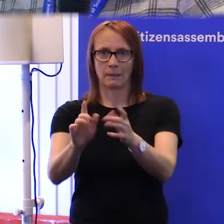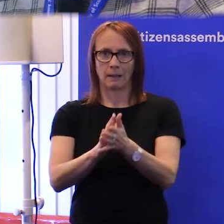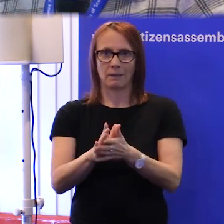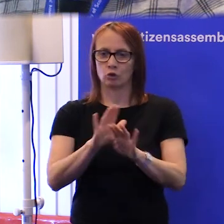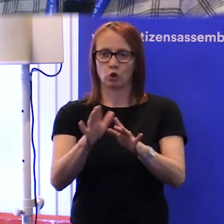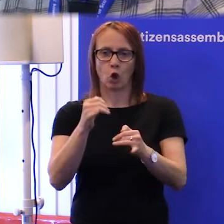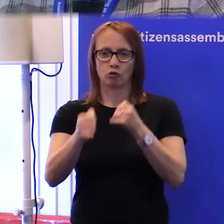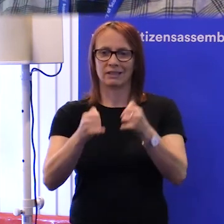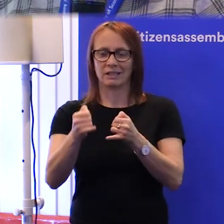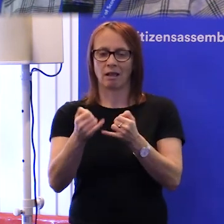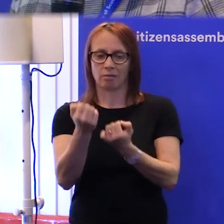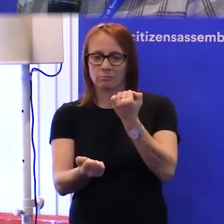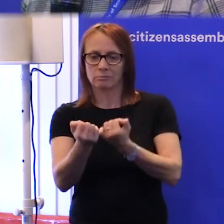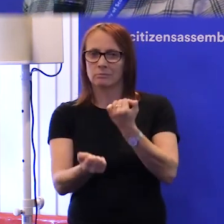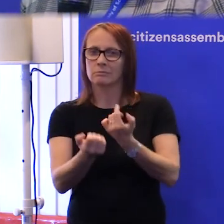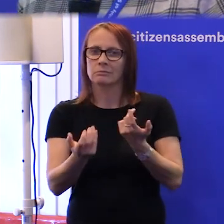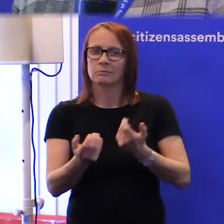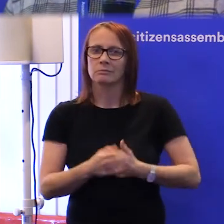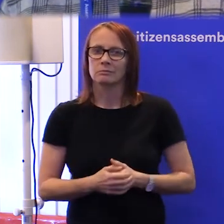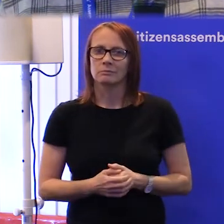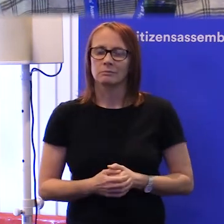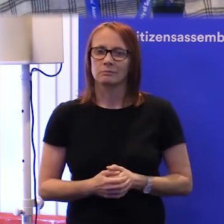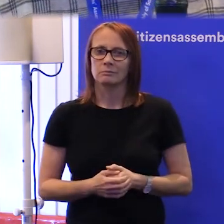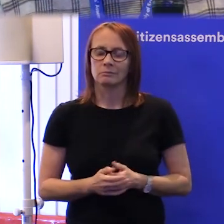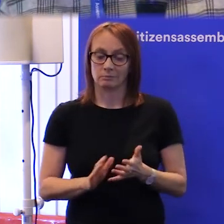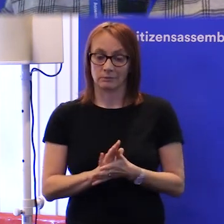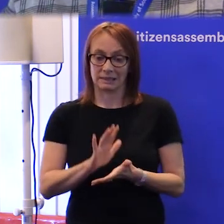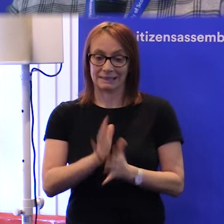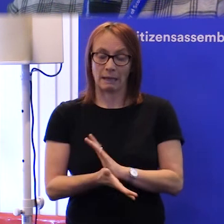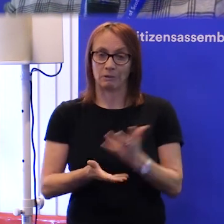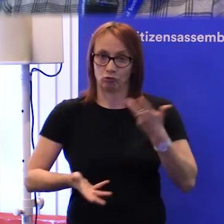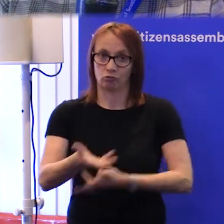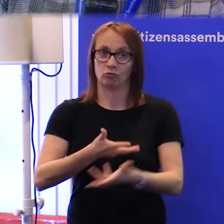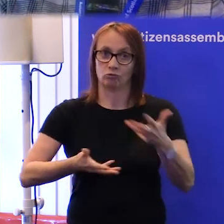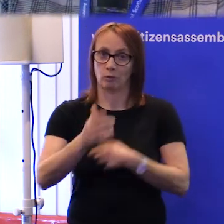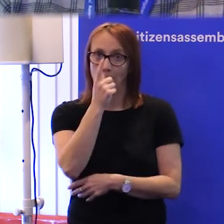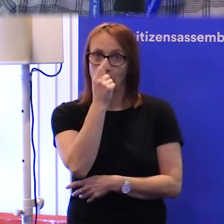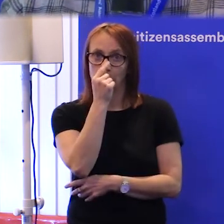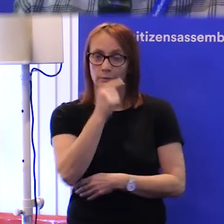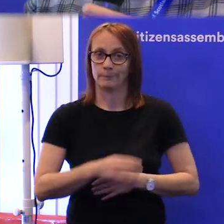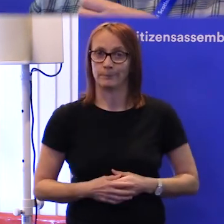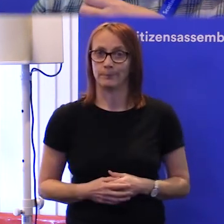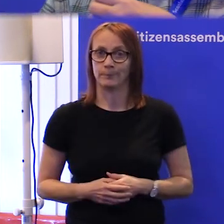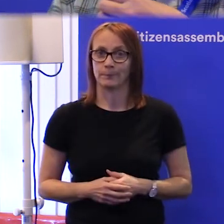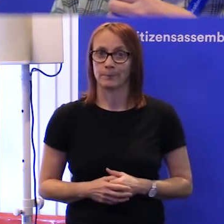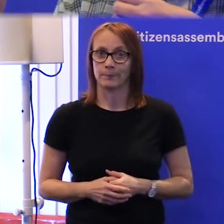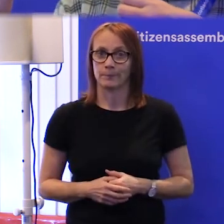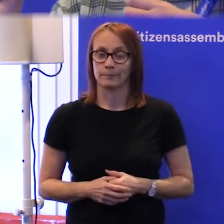viewpoints and can actually damage the conversations so this is me finishing